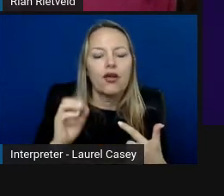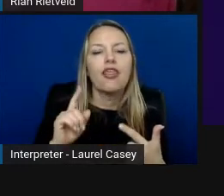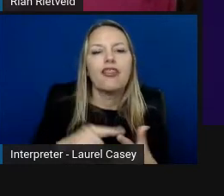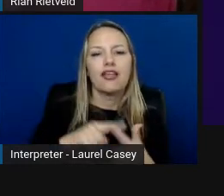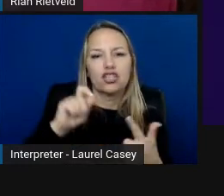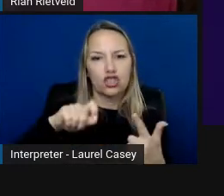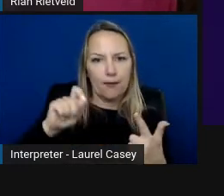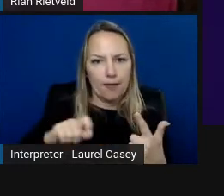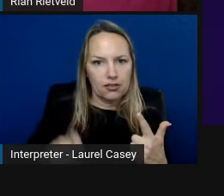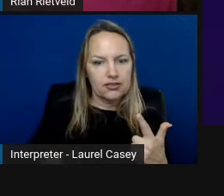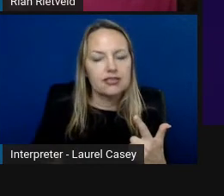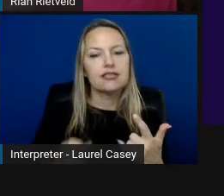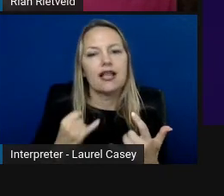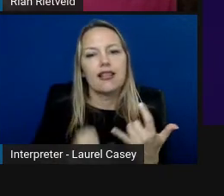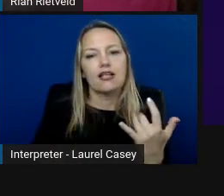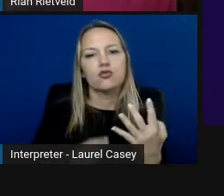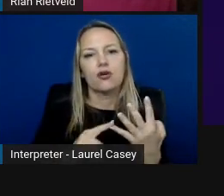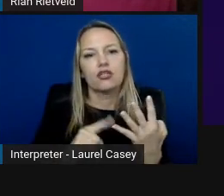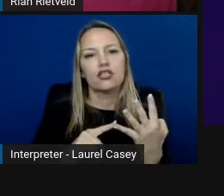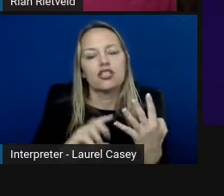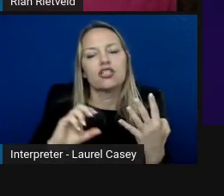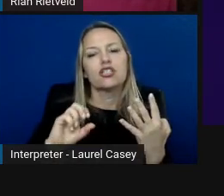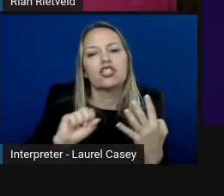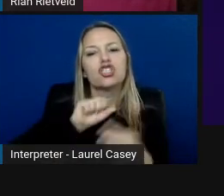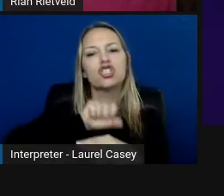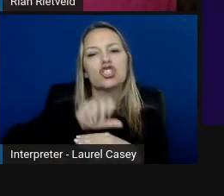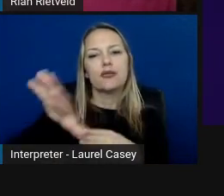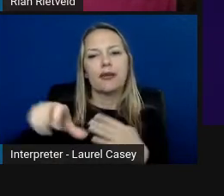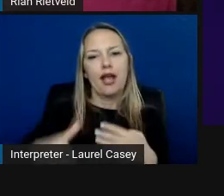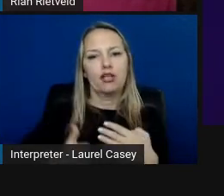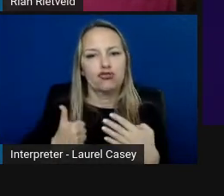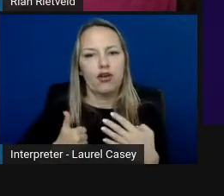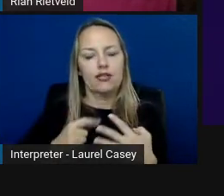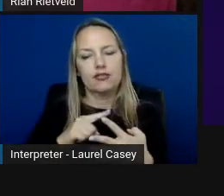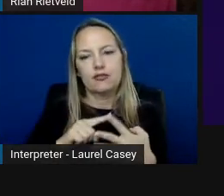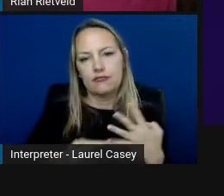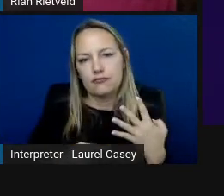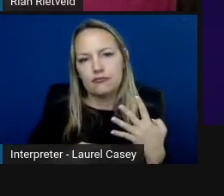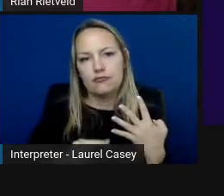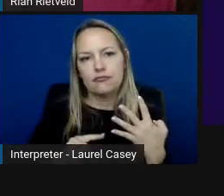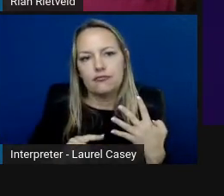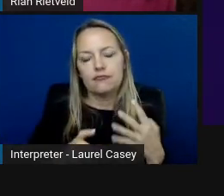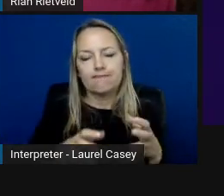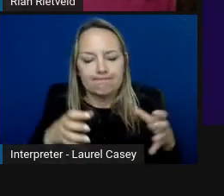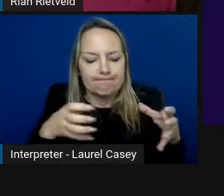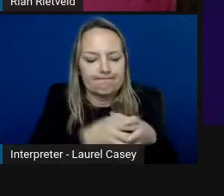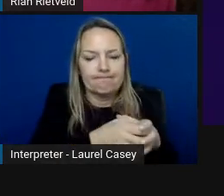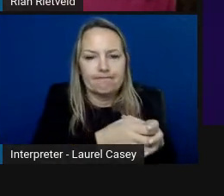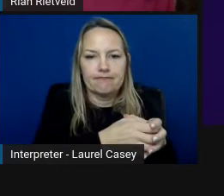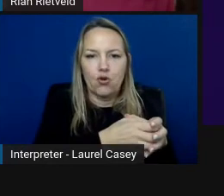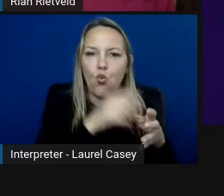The last one with the shipping address. All these elements belong together in a field set.